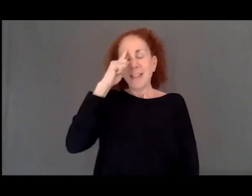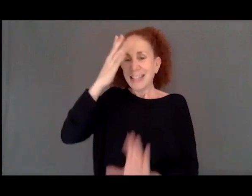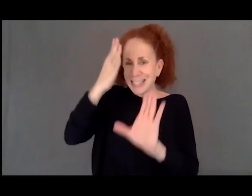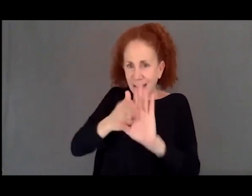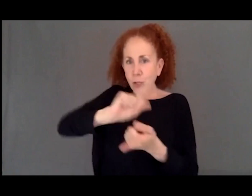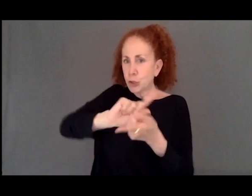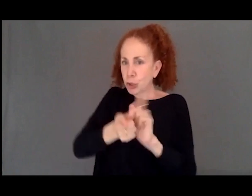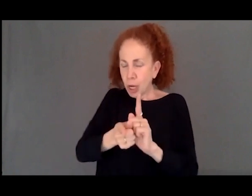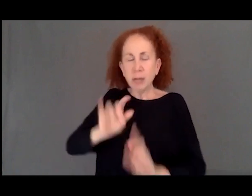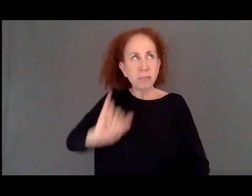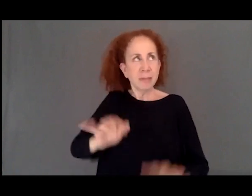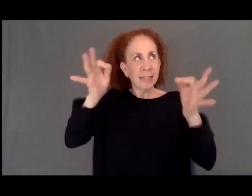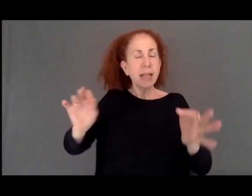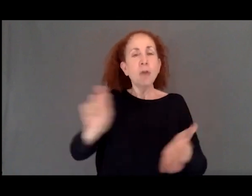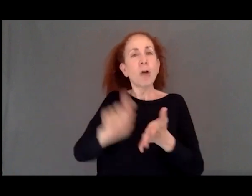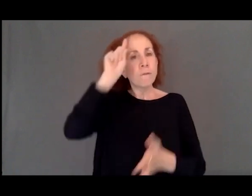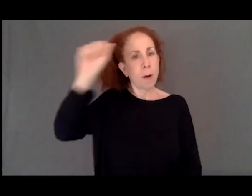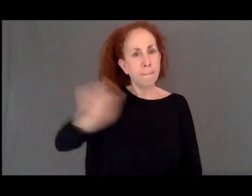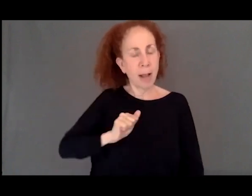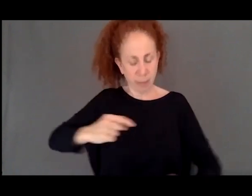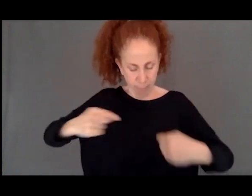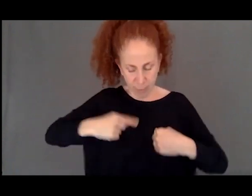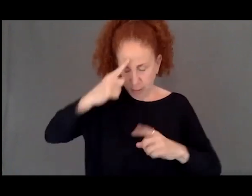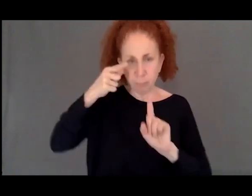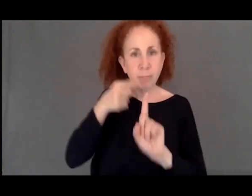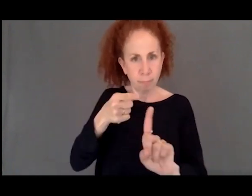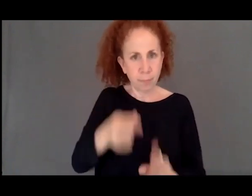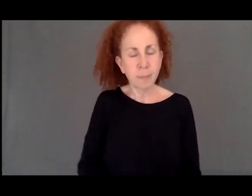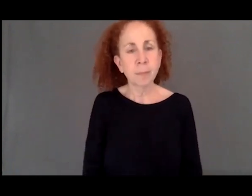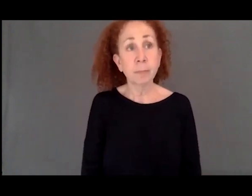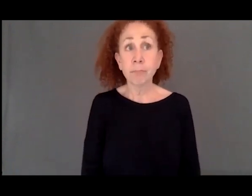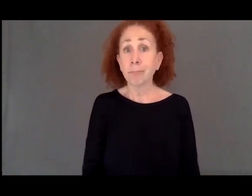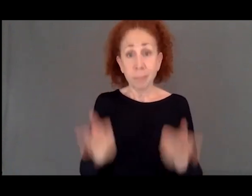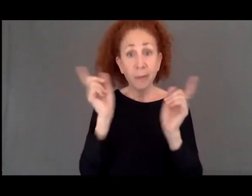breakthrough was to decide, I'm going to write for me, first and foremost. And that's what happened.